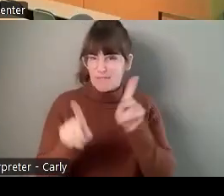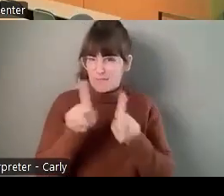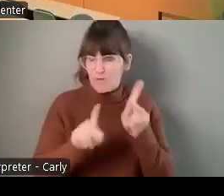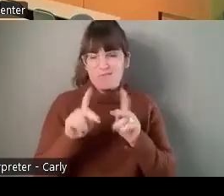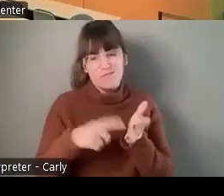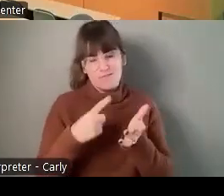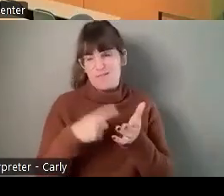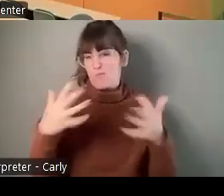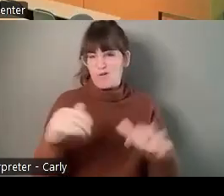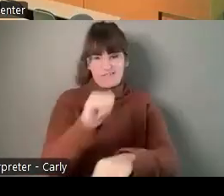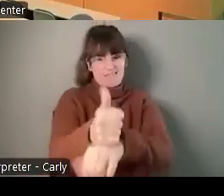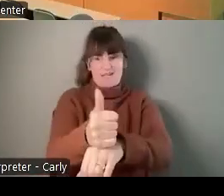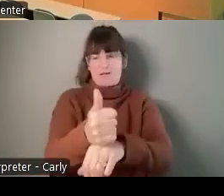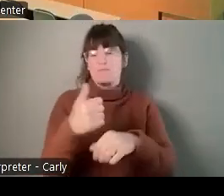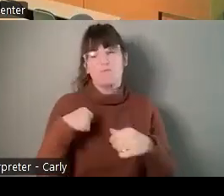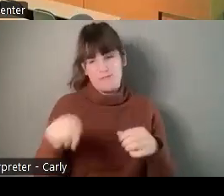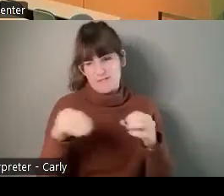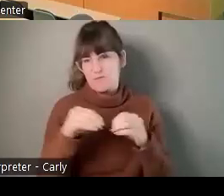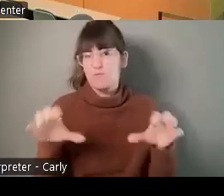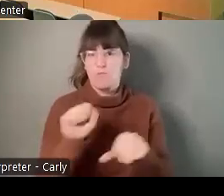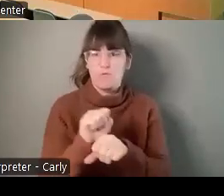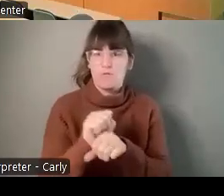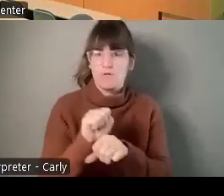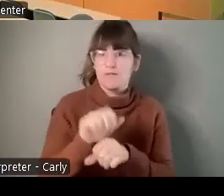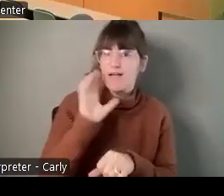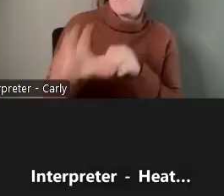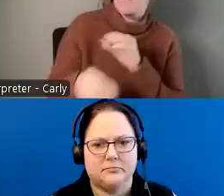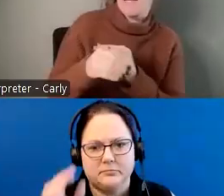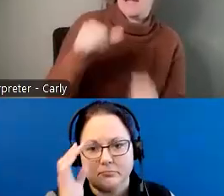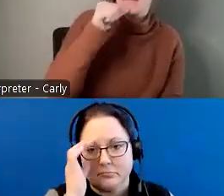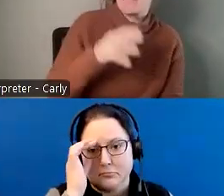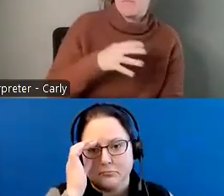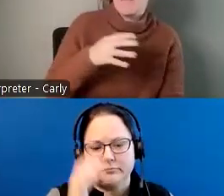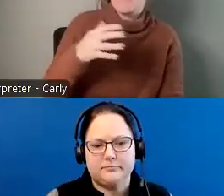way. So we've got a lot more work to do on that. I would add too that because we know it's an issue,